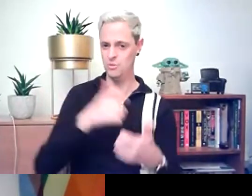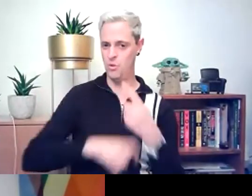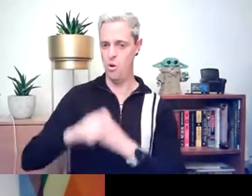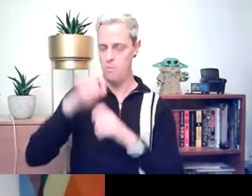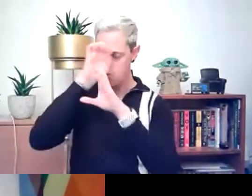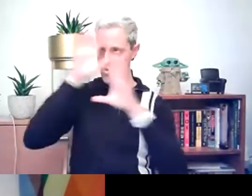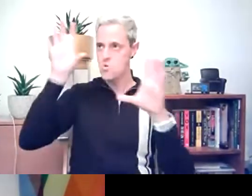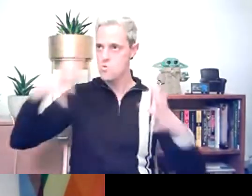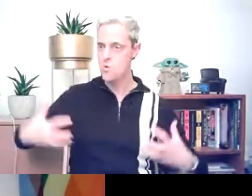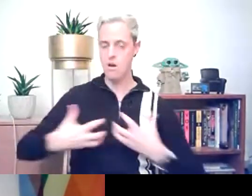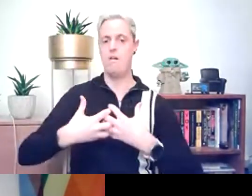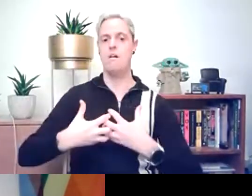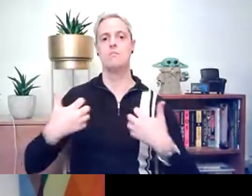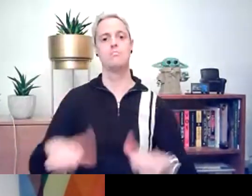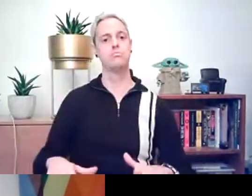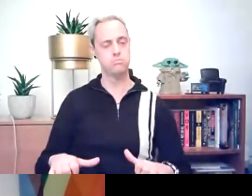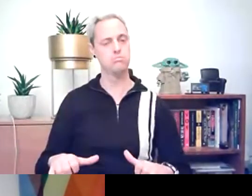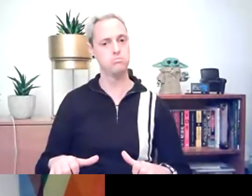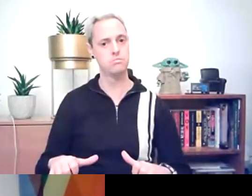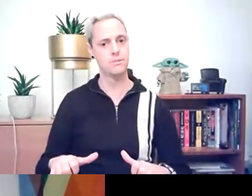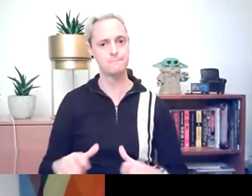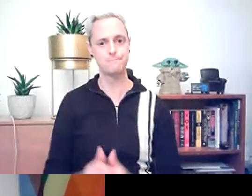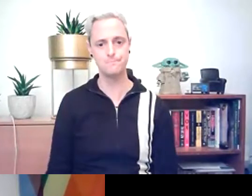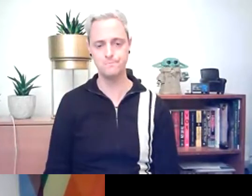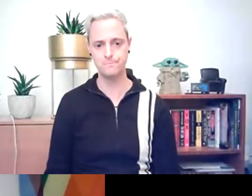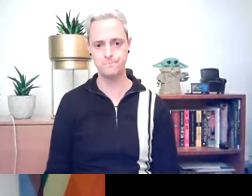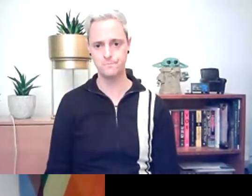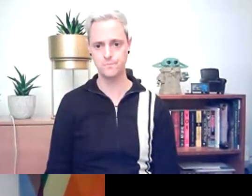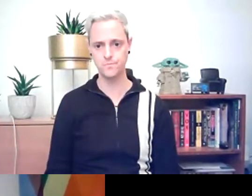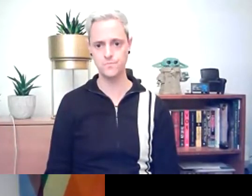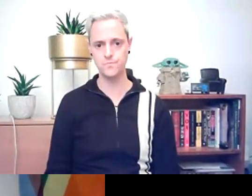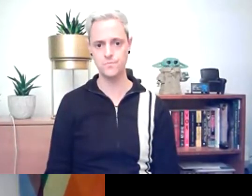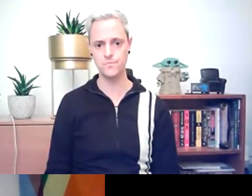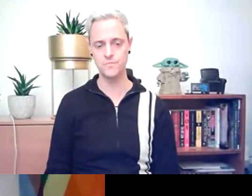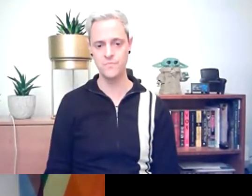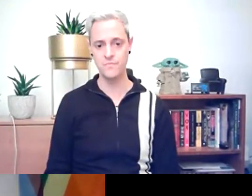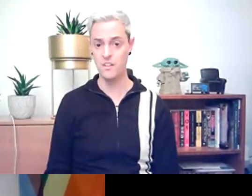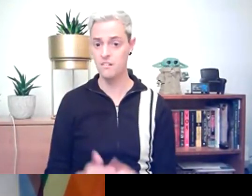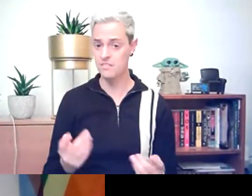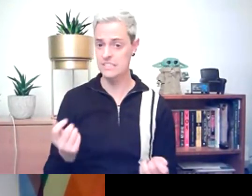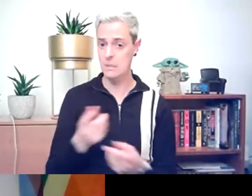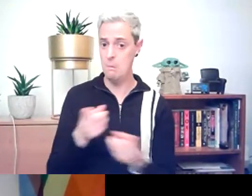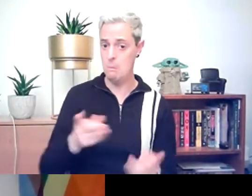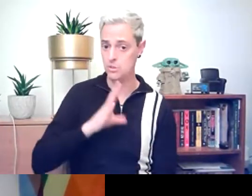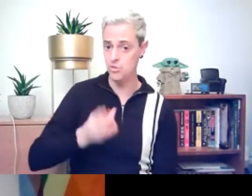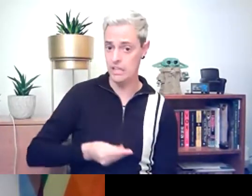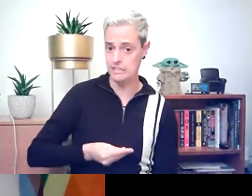18:46:28 And I guess it, you know, for some trans people then they may feel that there's